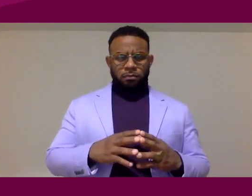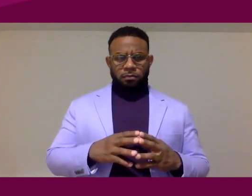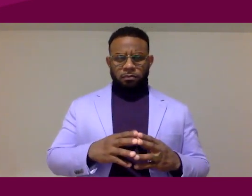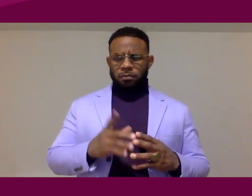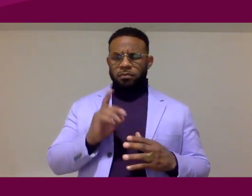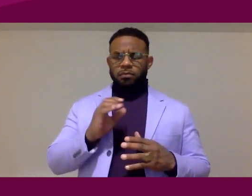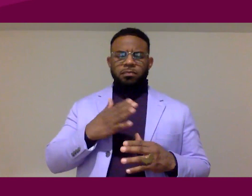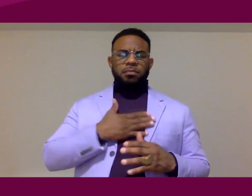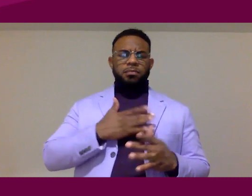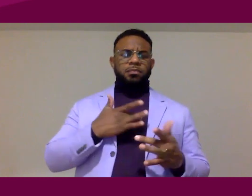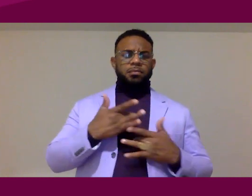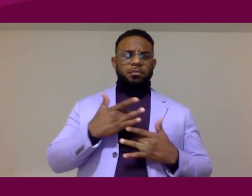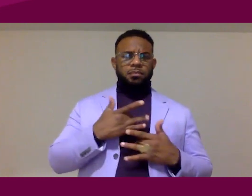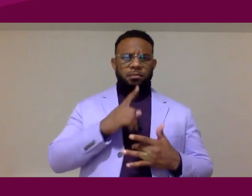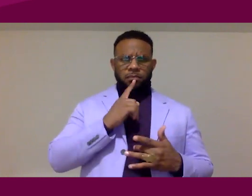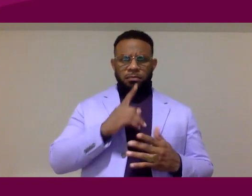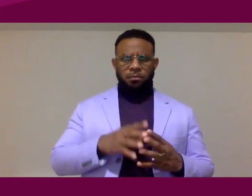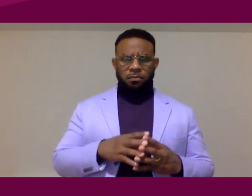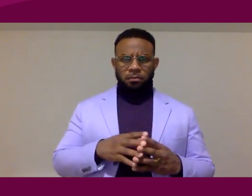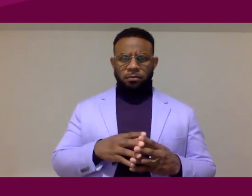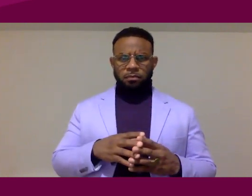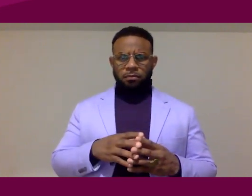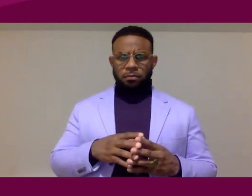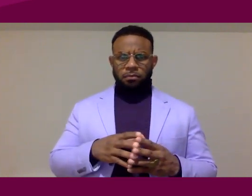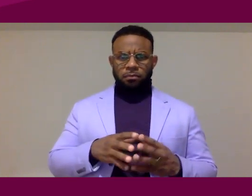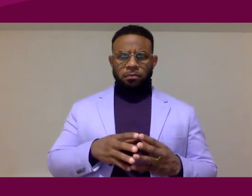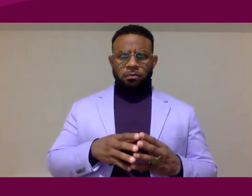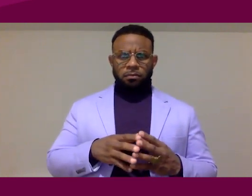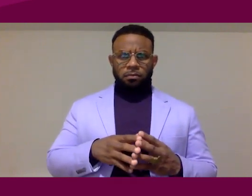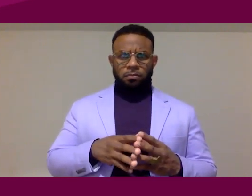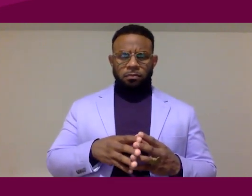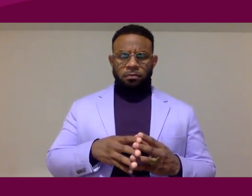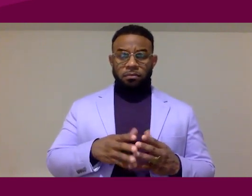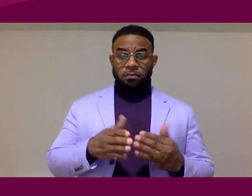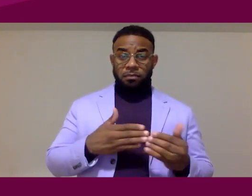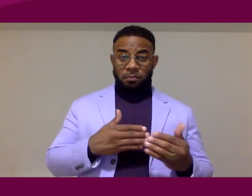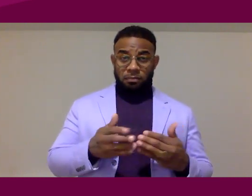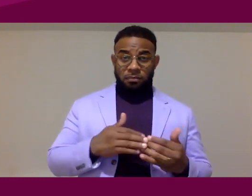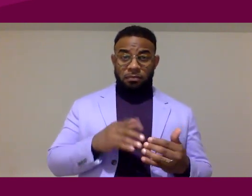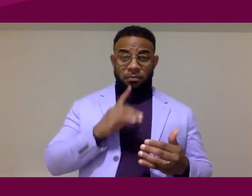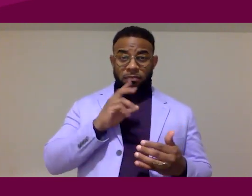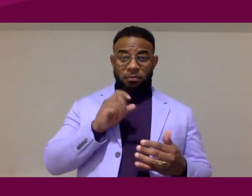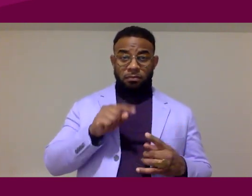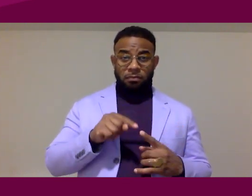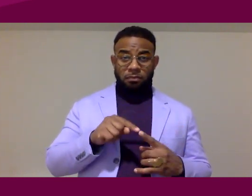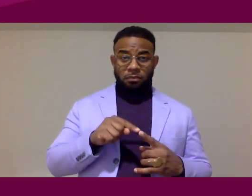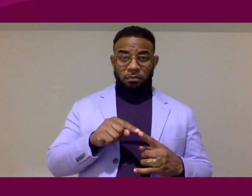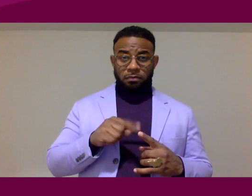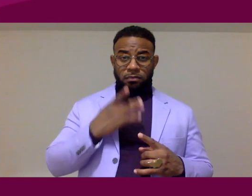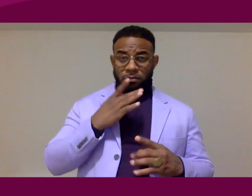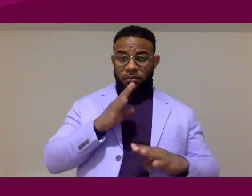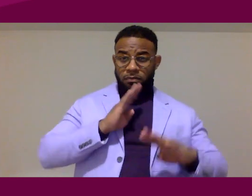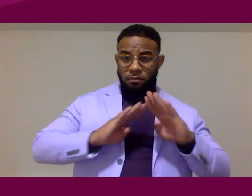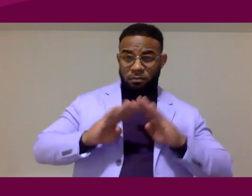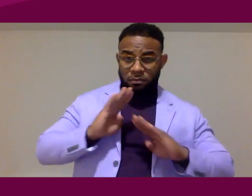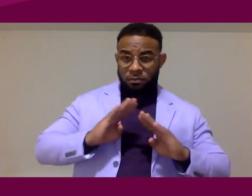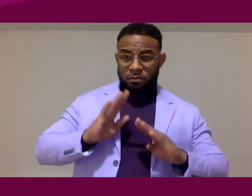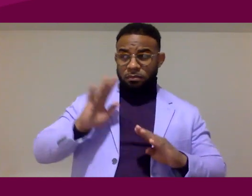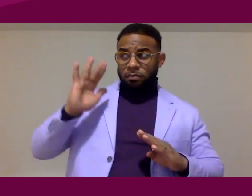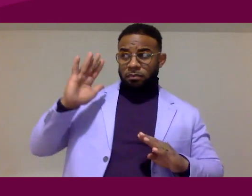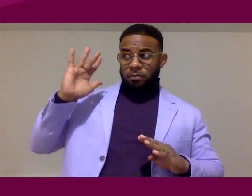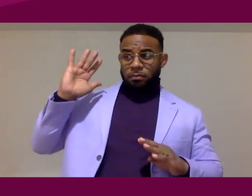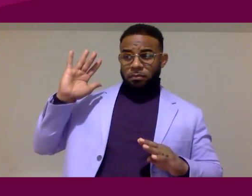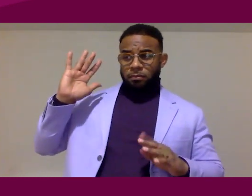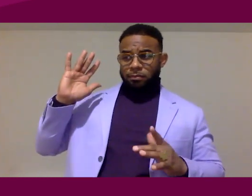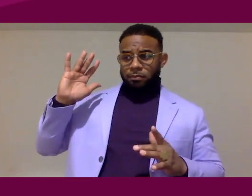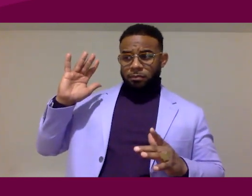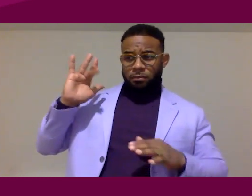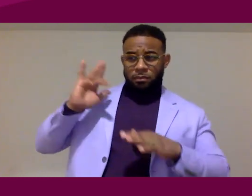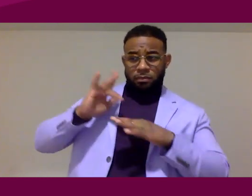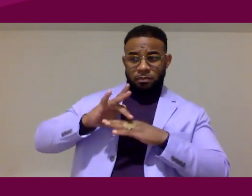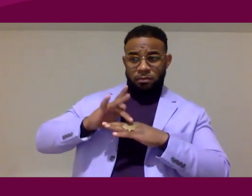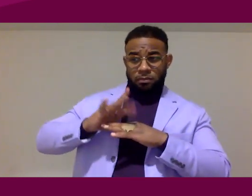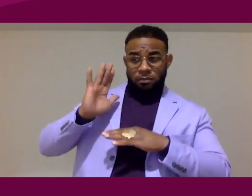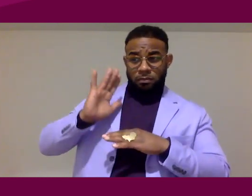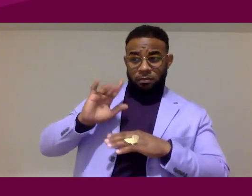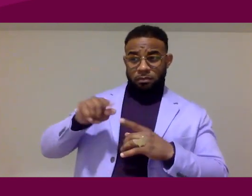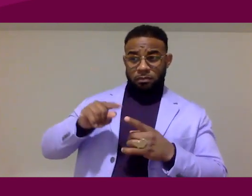One of my concerns is even though it was rather frustrating back in the early days when very